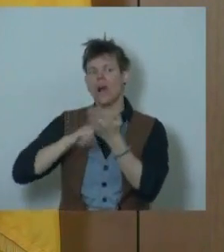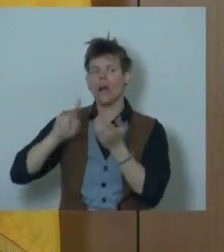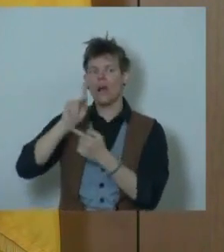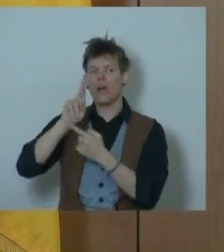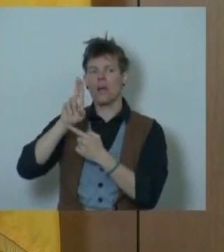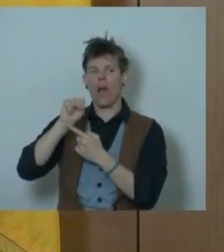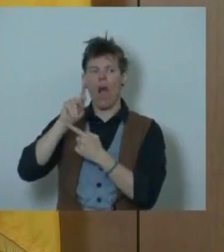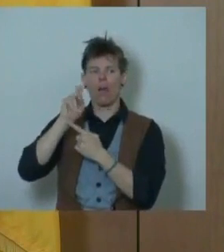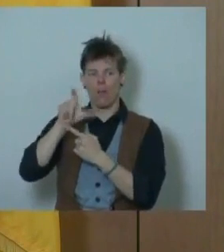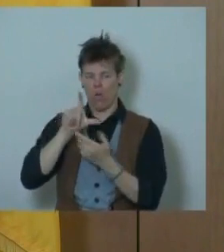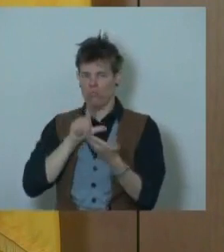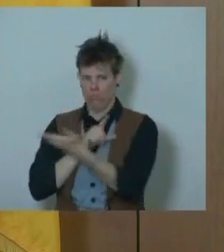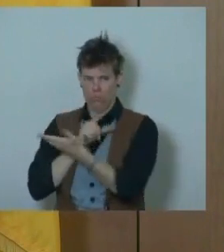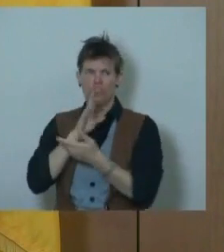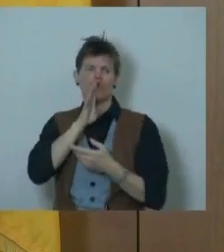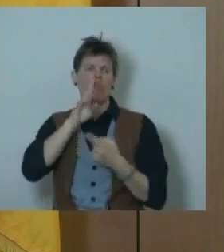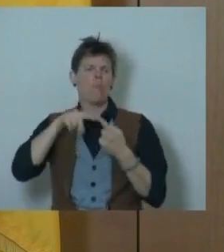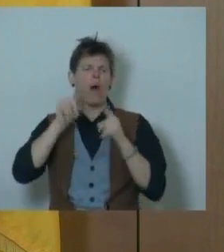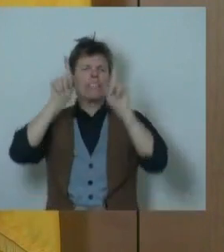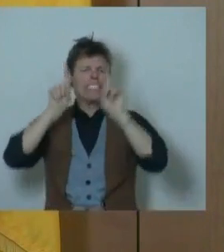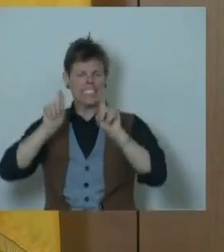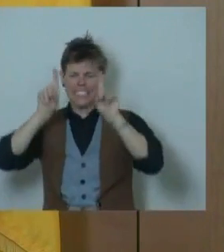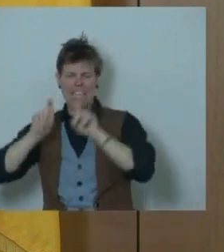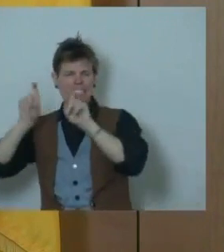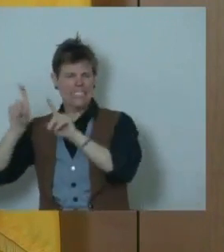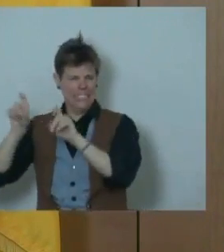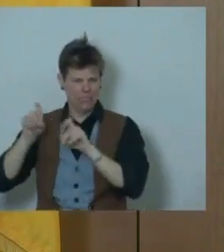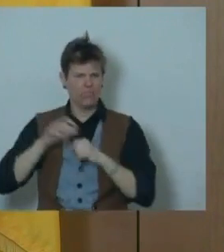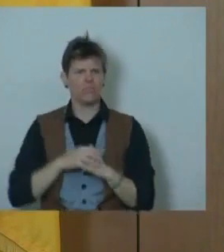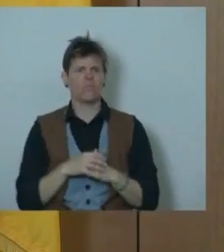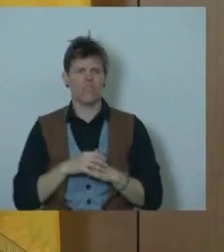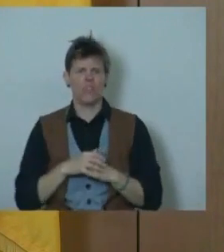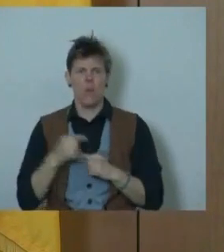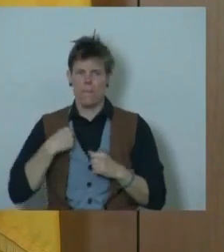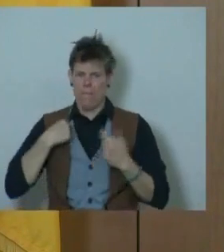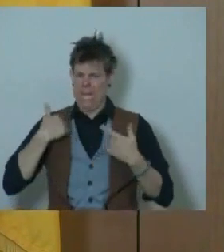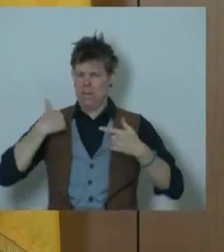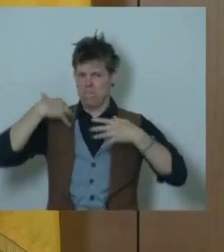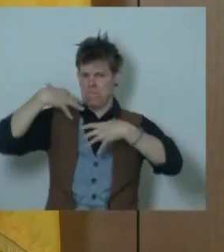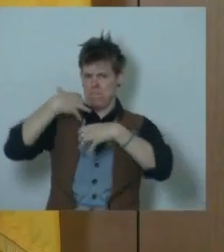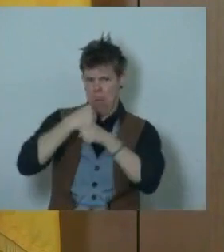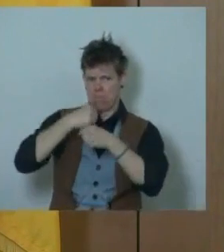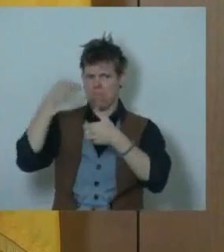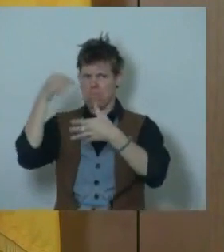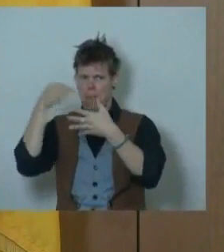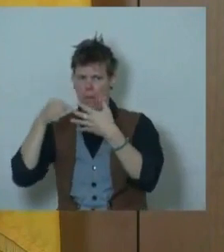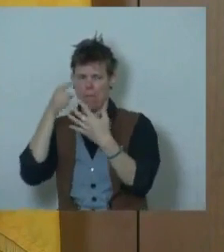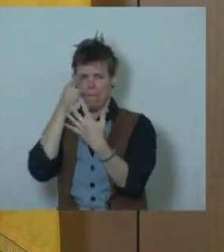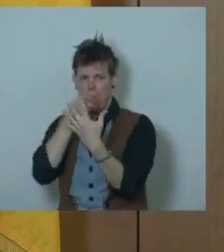AS WE PREPARE TO DO THAT, I WANT YOU TO HEAR FROM SECRETARY KUNKEL WHO WILL TALK ABOUT TESTING.